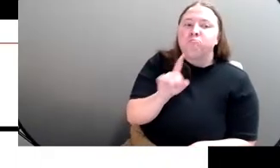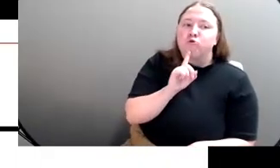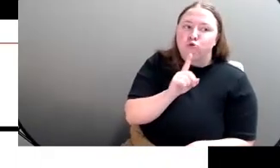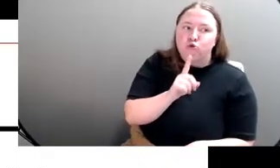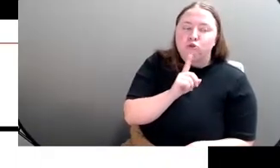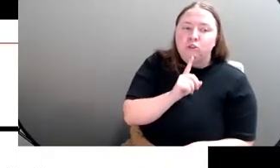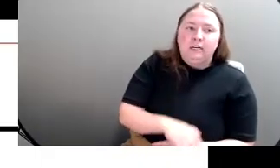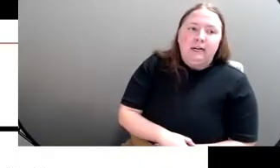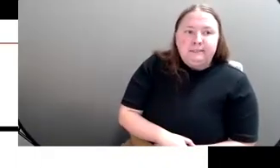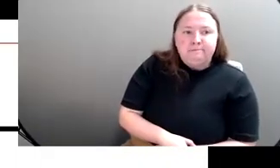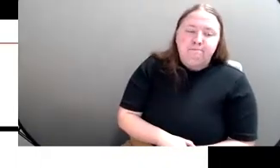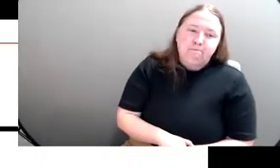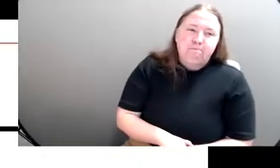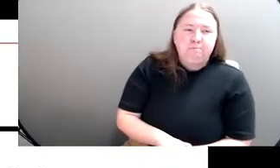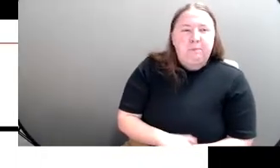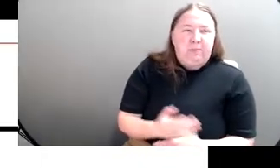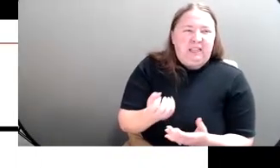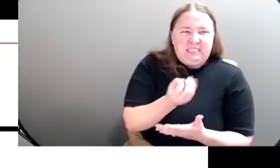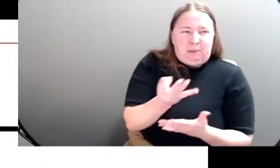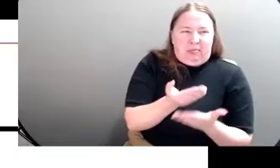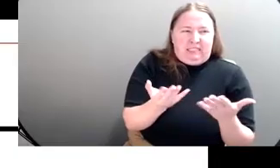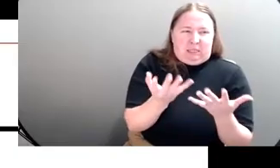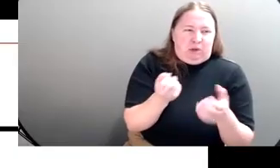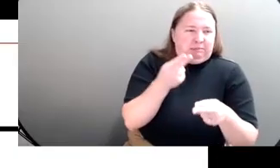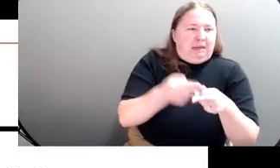So a couple things I want to say about that.